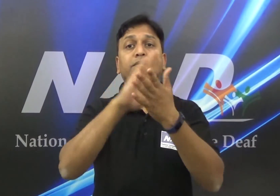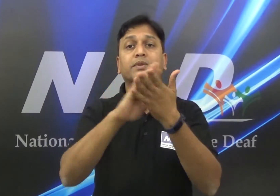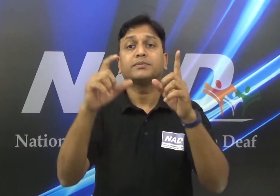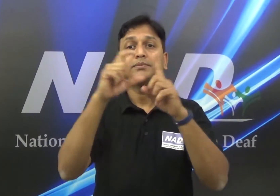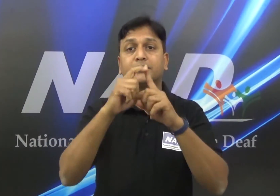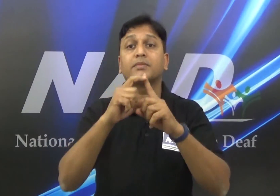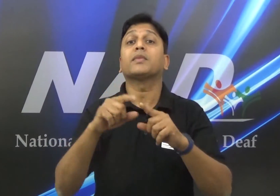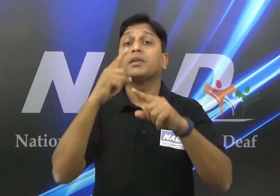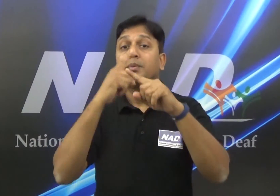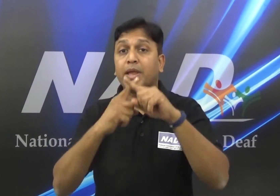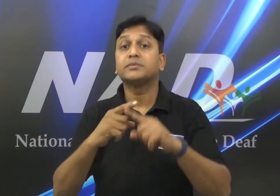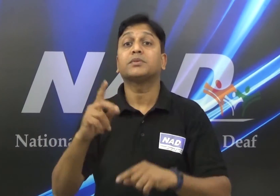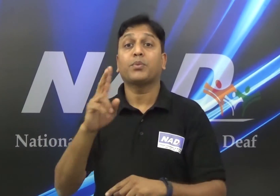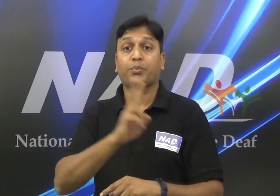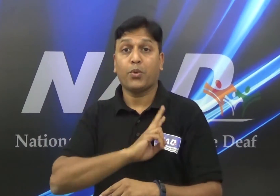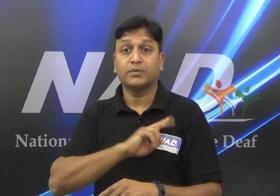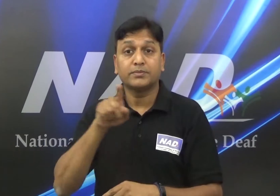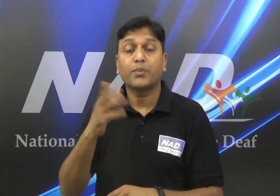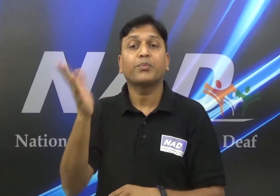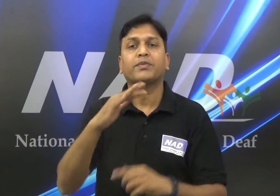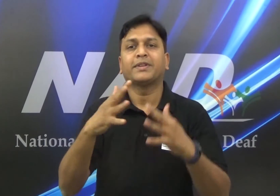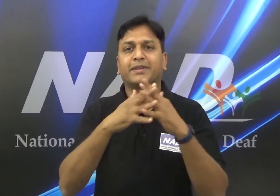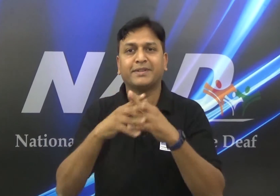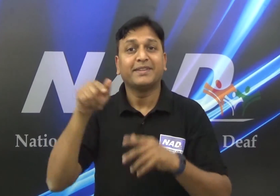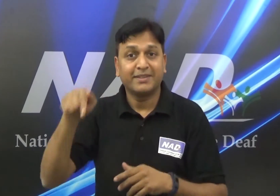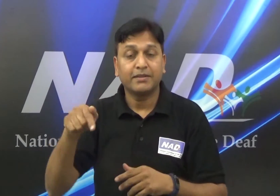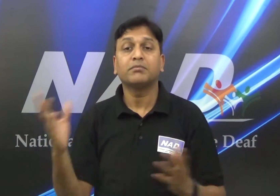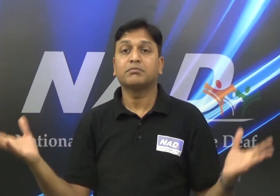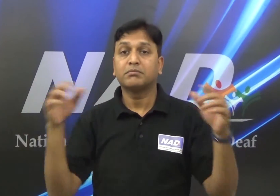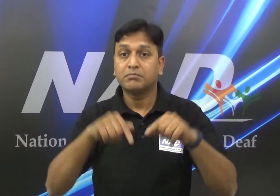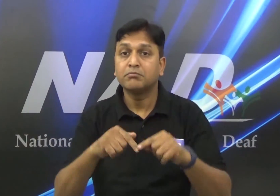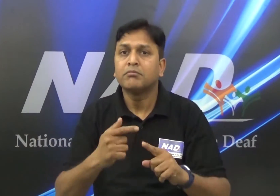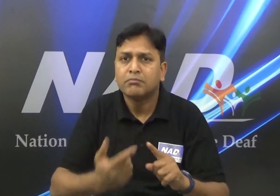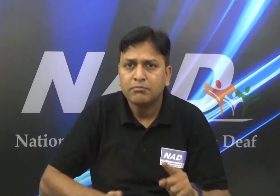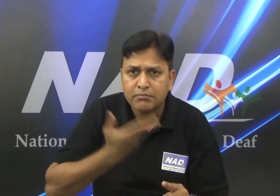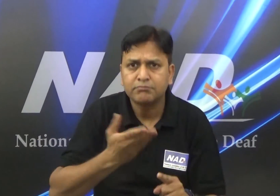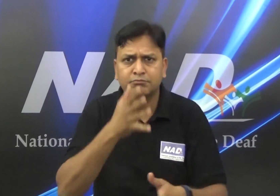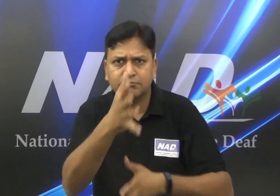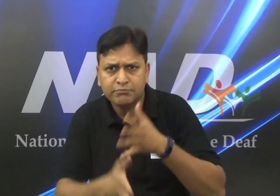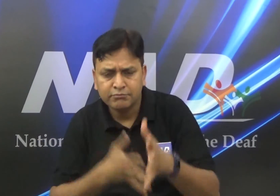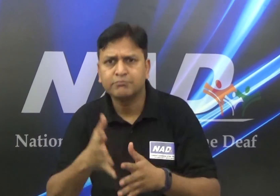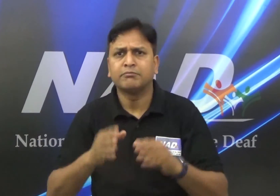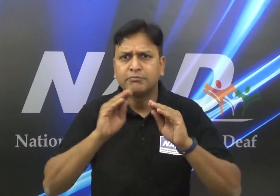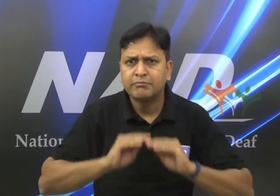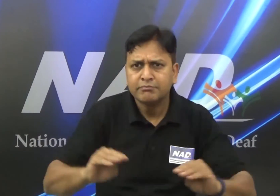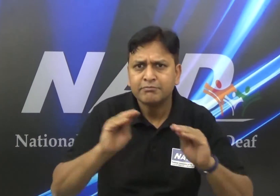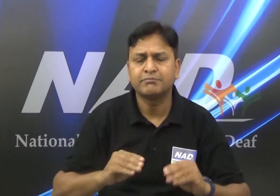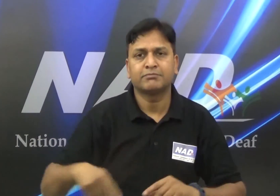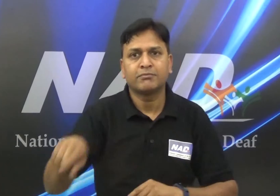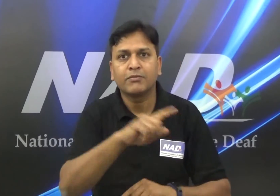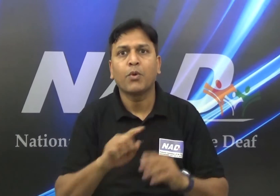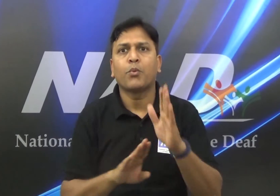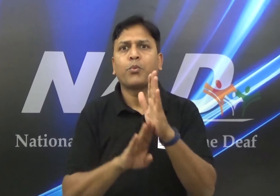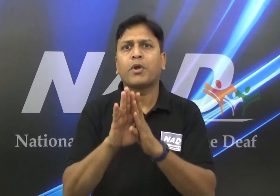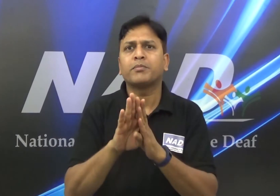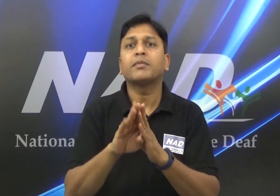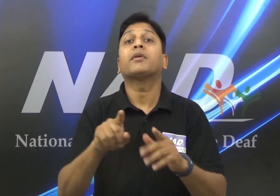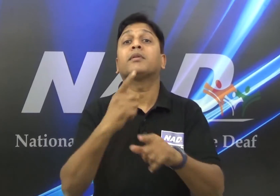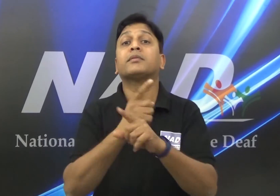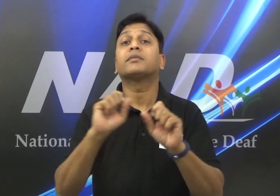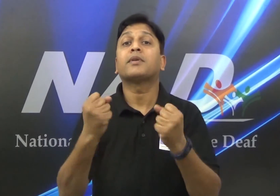Dr. Madan Vasishta, PhD from Gallaudet University in USA. The teachers are taught sign language and how to teach better. Once teachers are well trained,